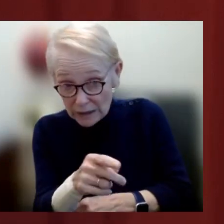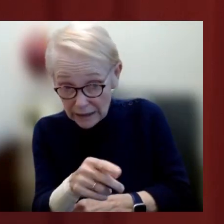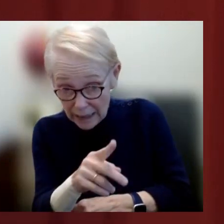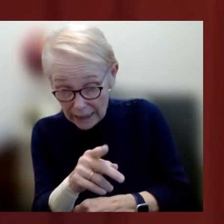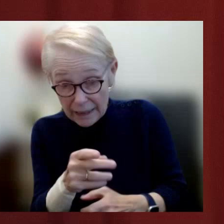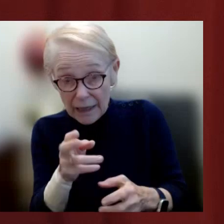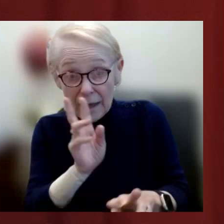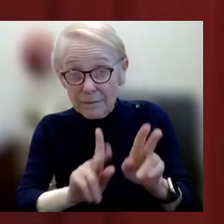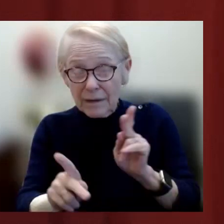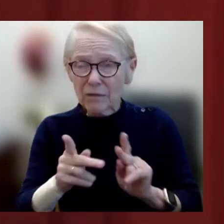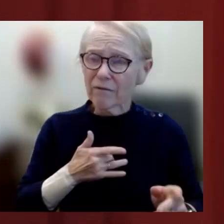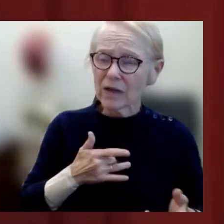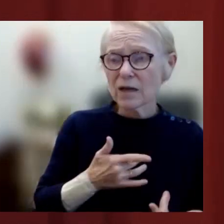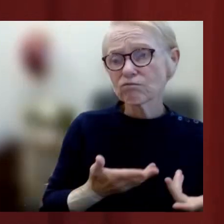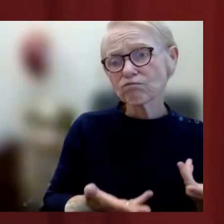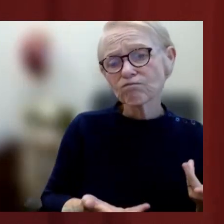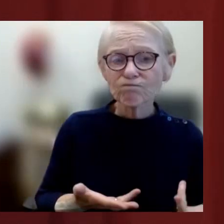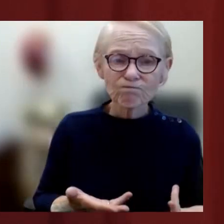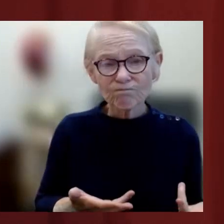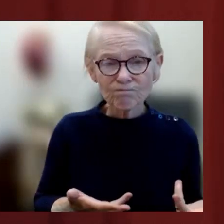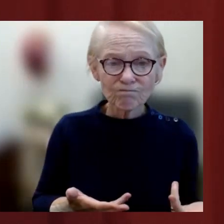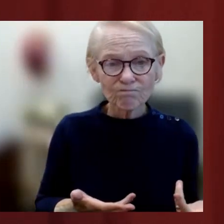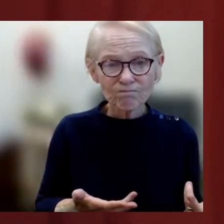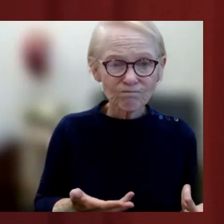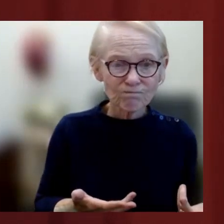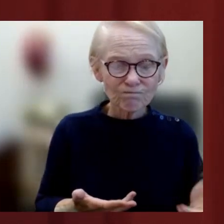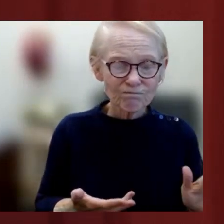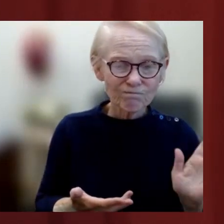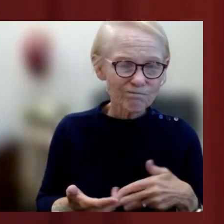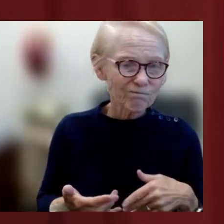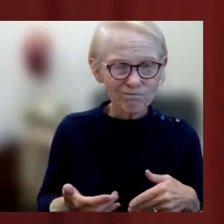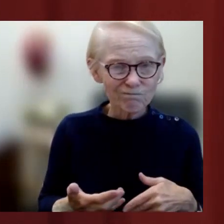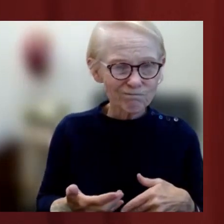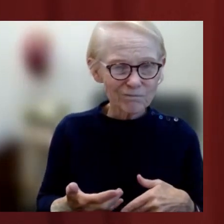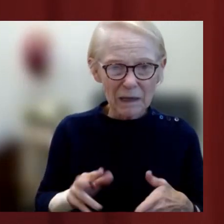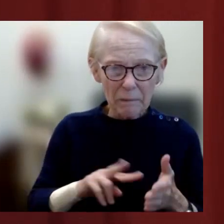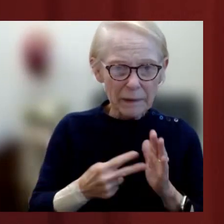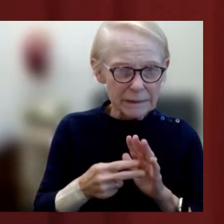of feel like that their voice isn't going to make a huge difference in the grand scheme of